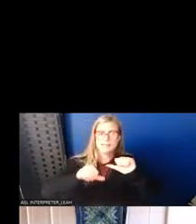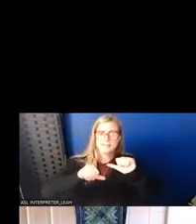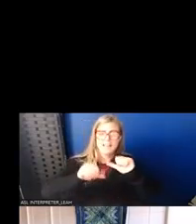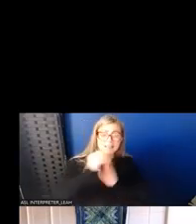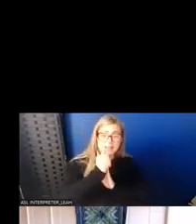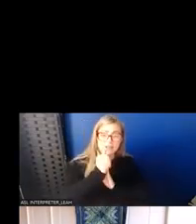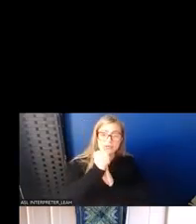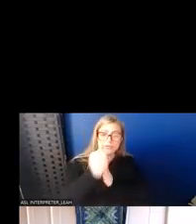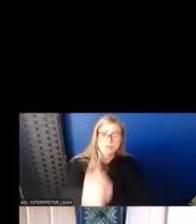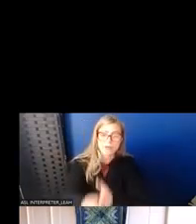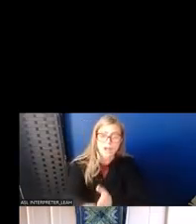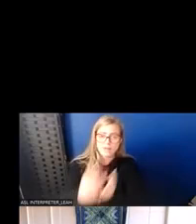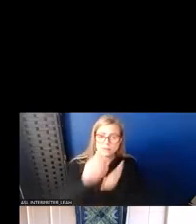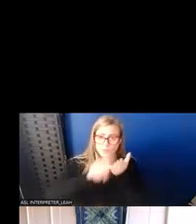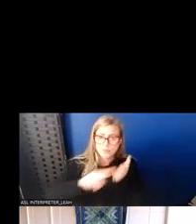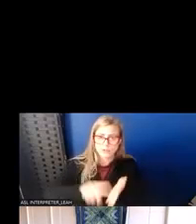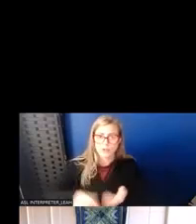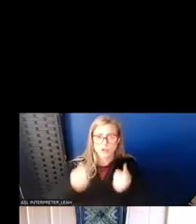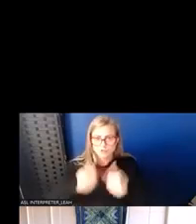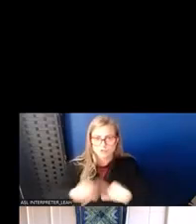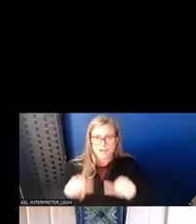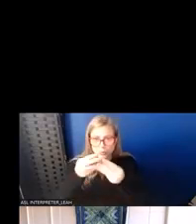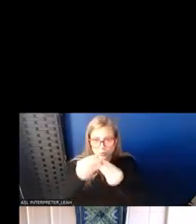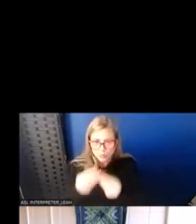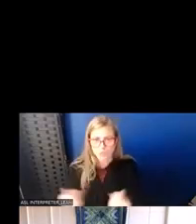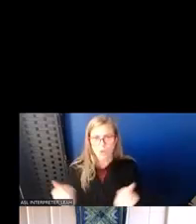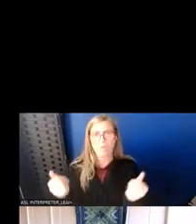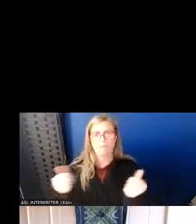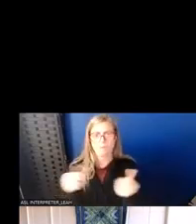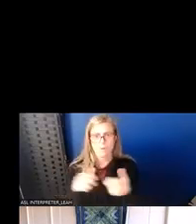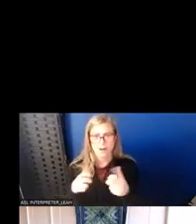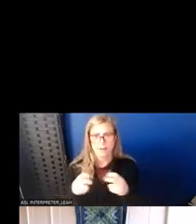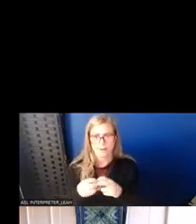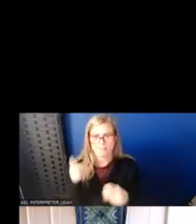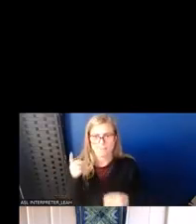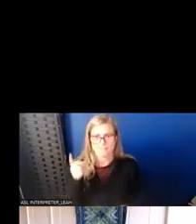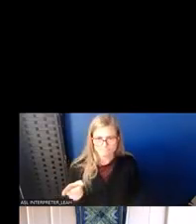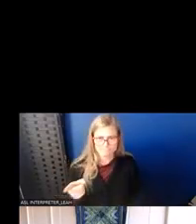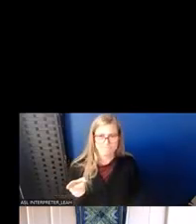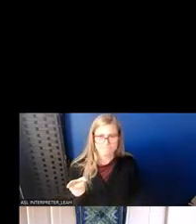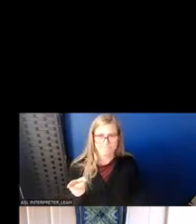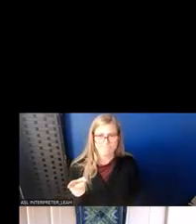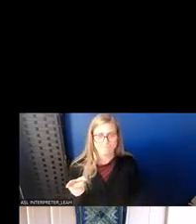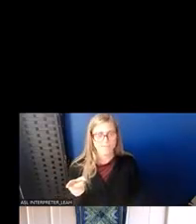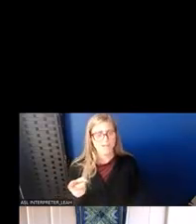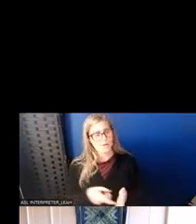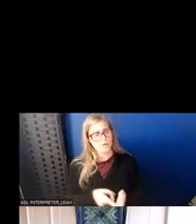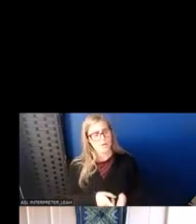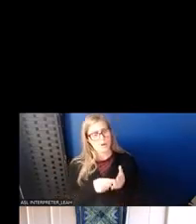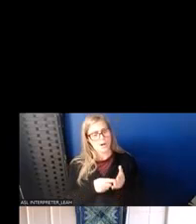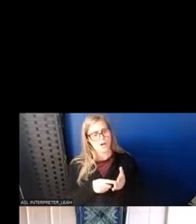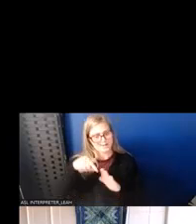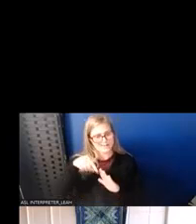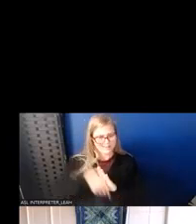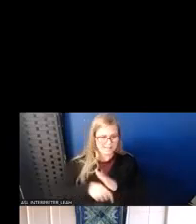to solve a compelling problem and requires the deep integration across disciplines as well as deep integration with